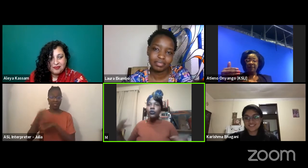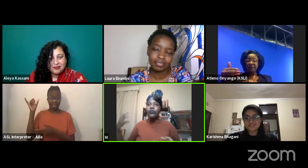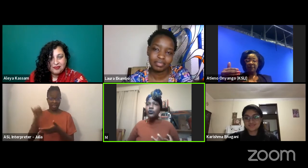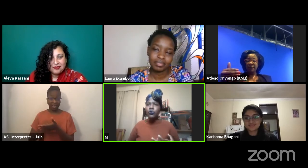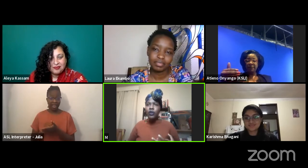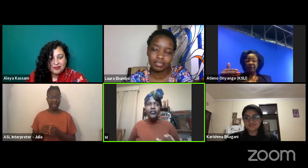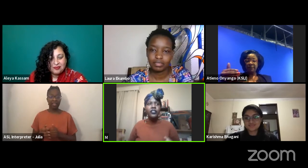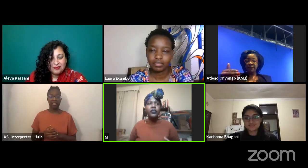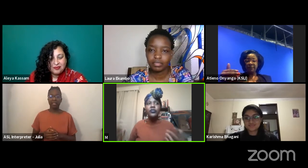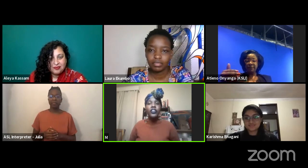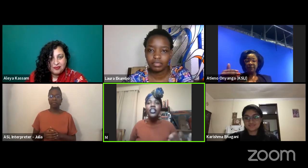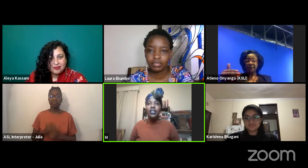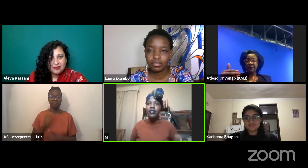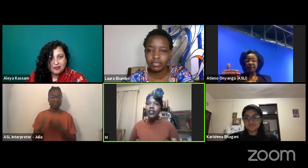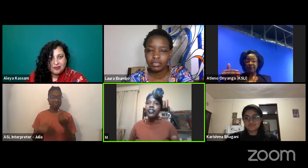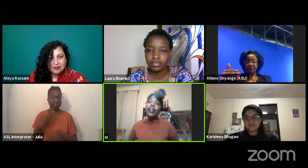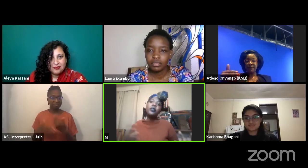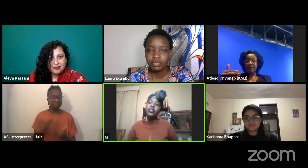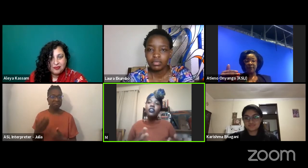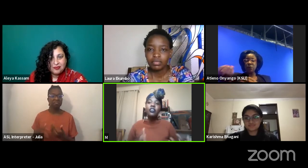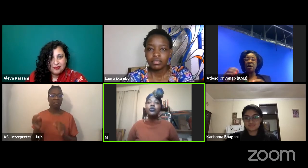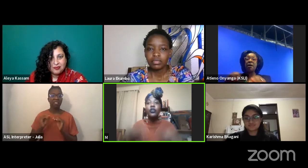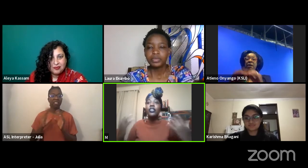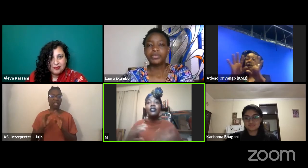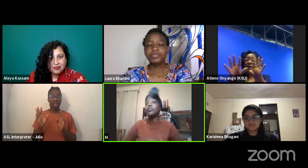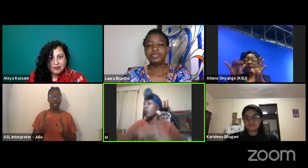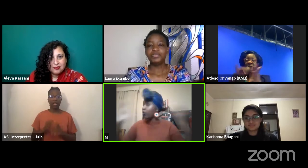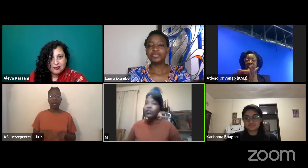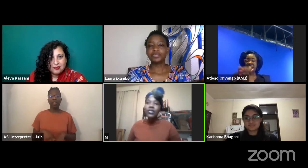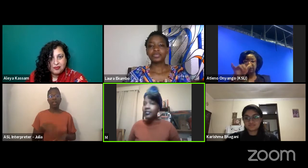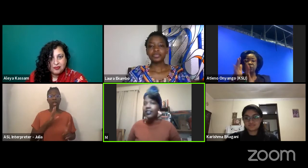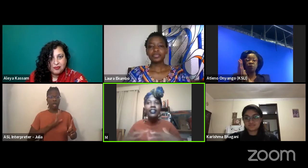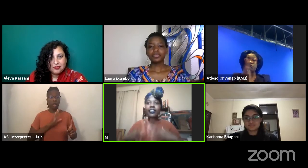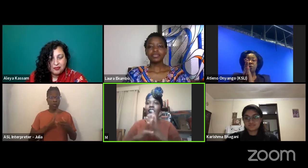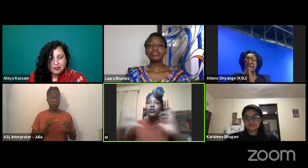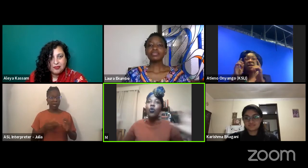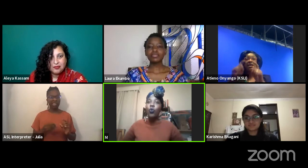if soon after it was very clear that that particular story needed its own setting. Like it needed its own thing.